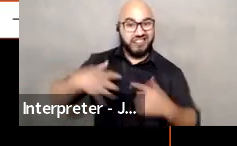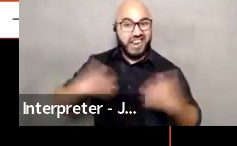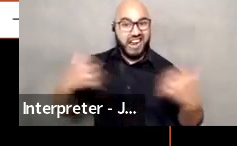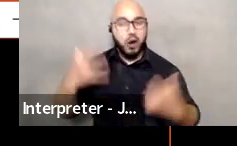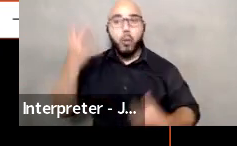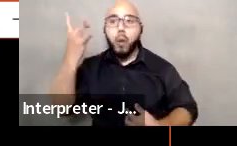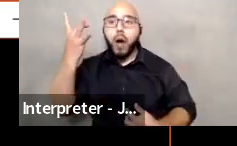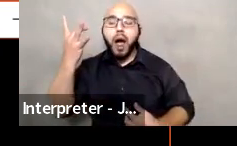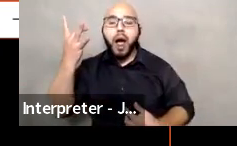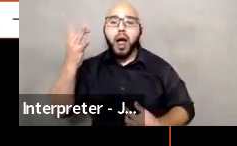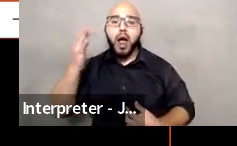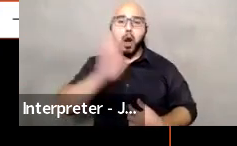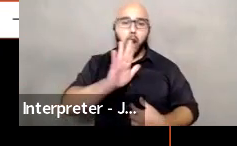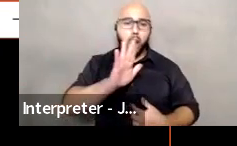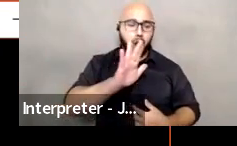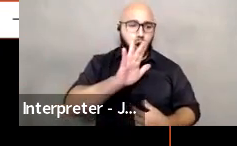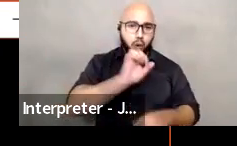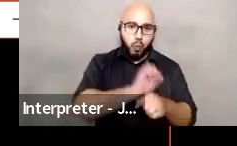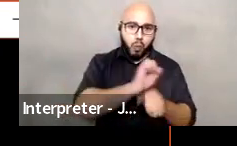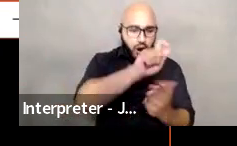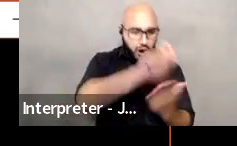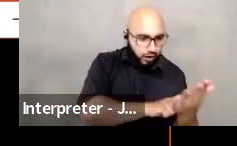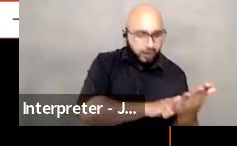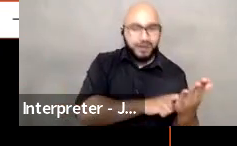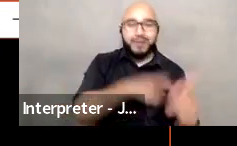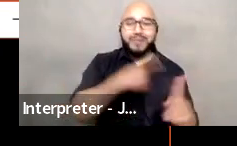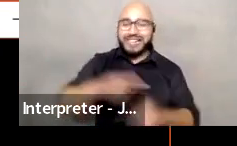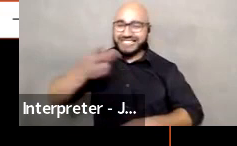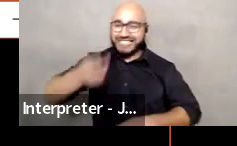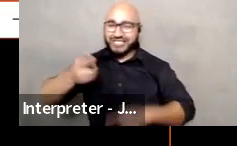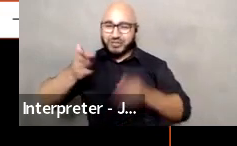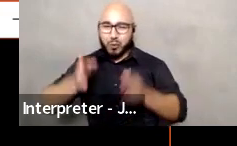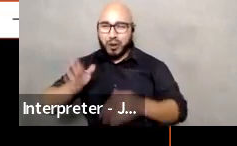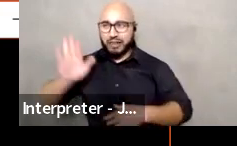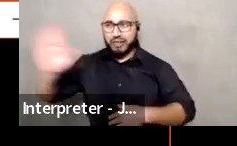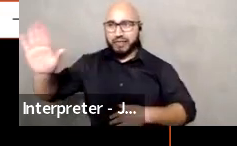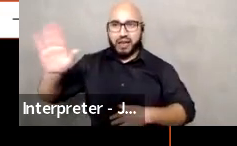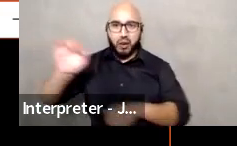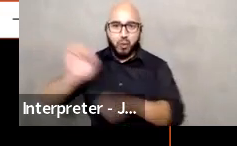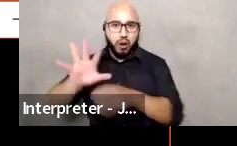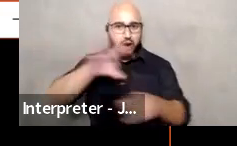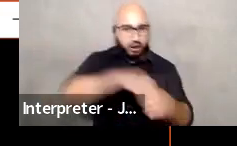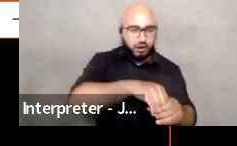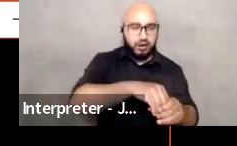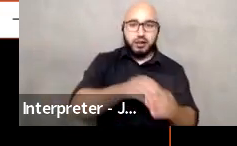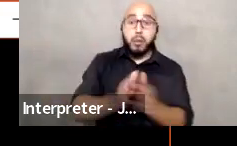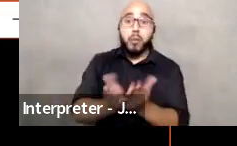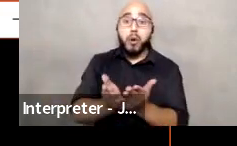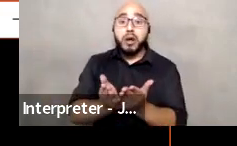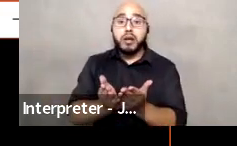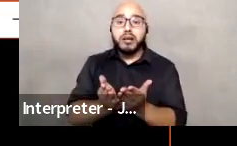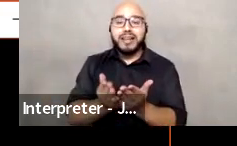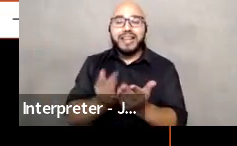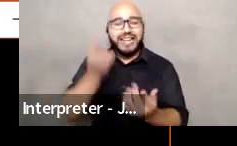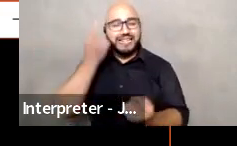And the historians in this book. Work is considered to be too politically.